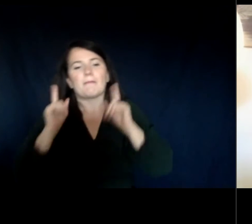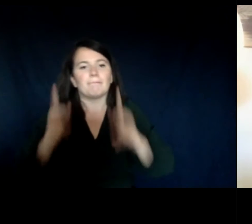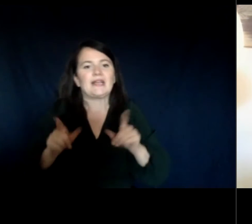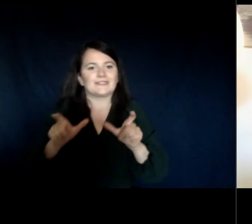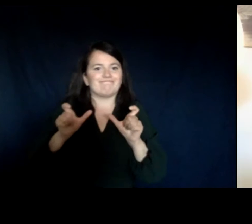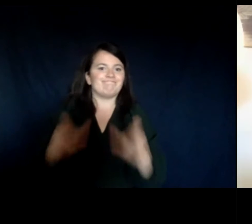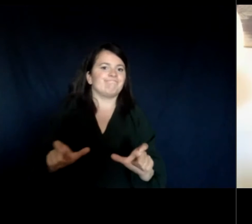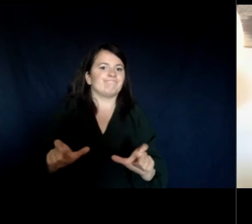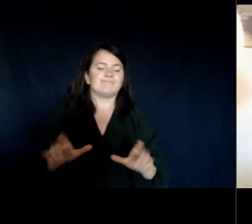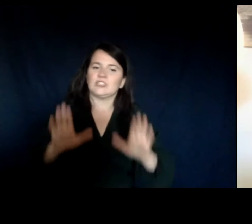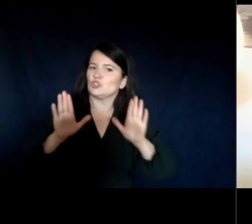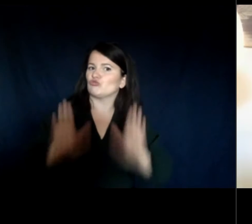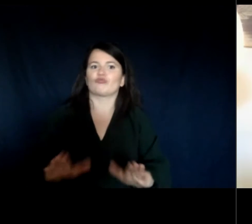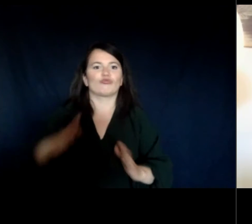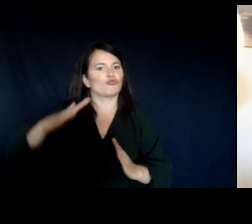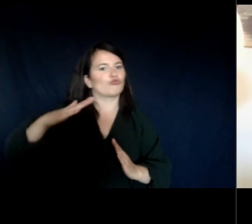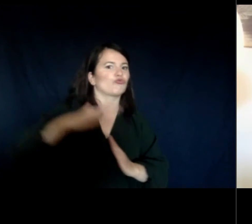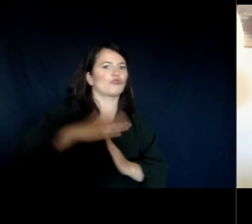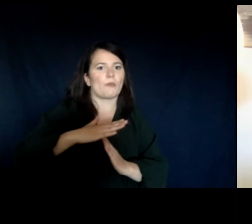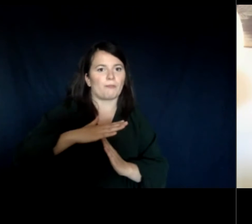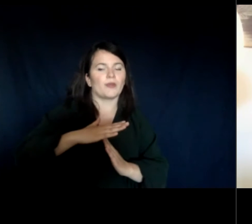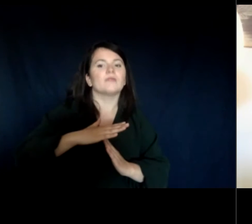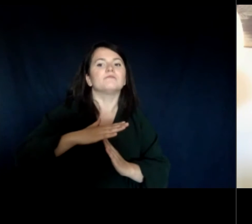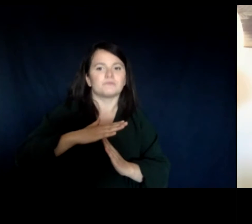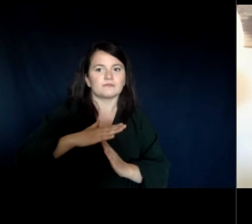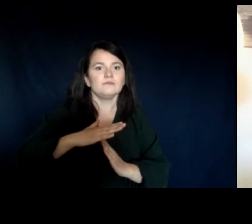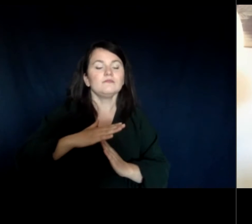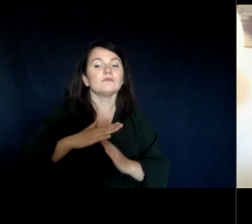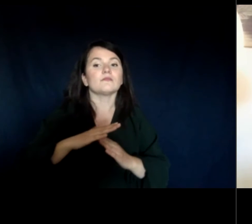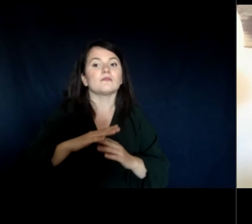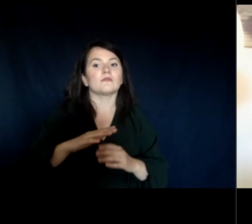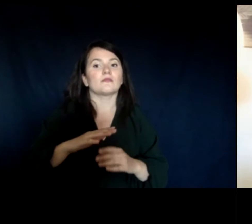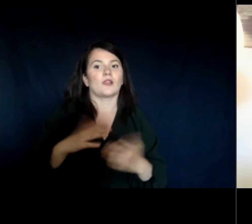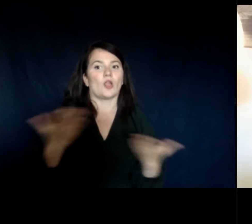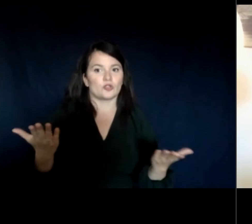This is in order to effectively use available resources.